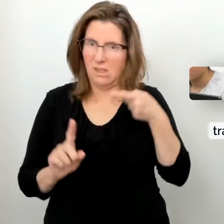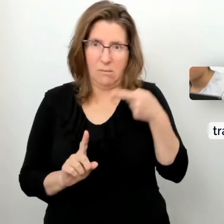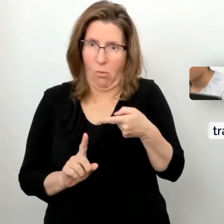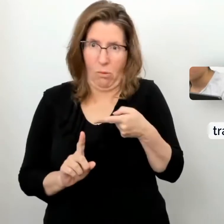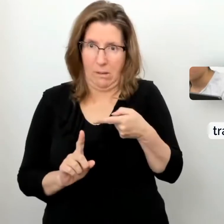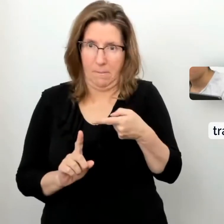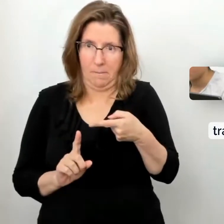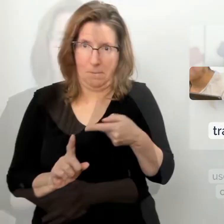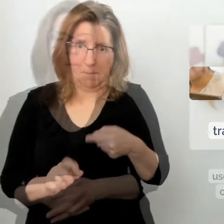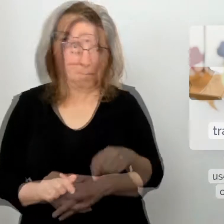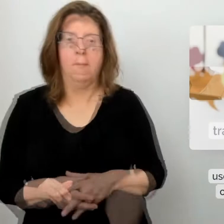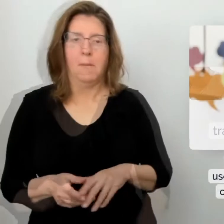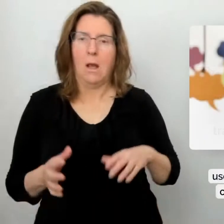That's its main function.